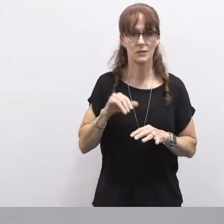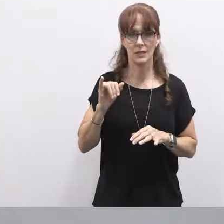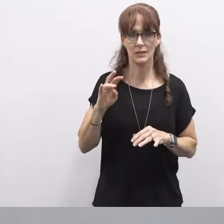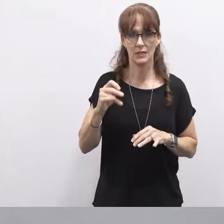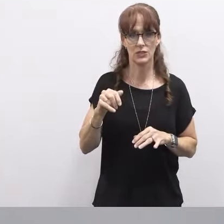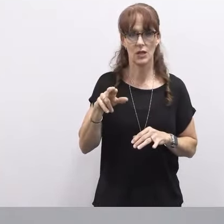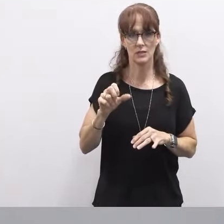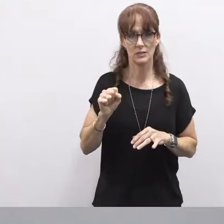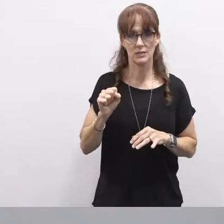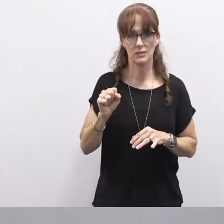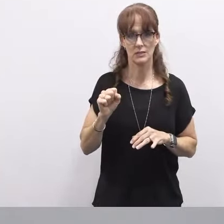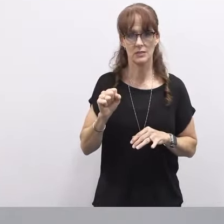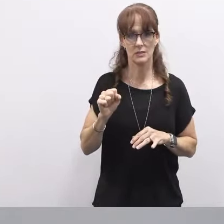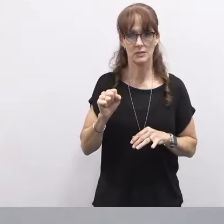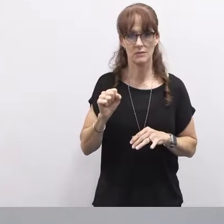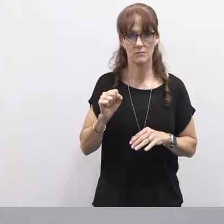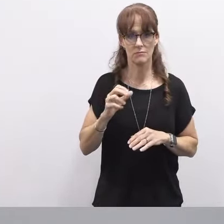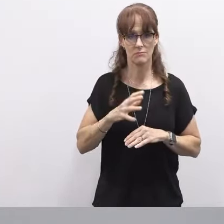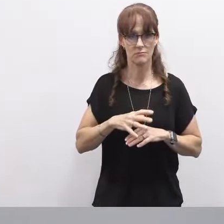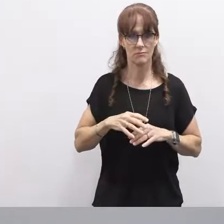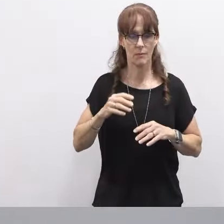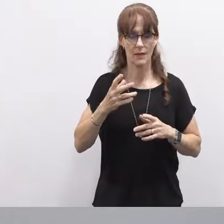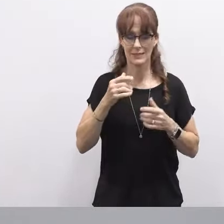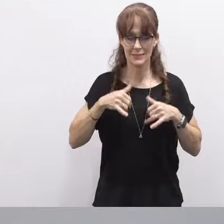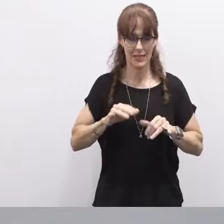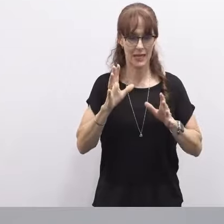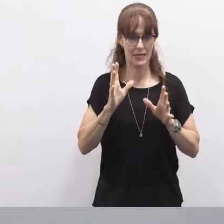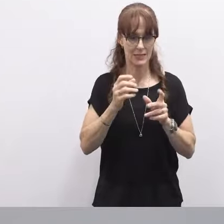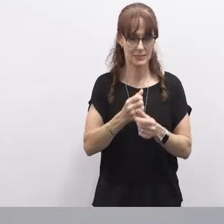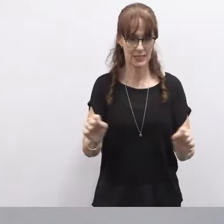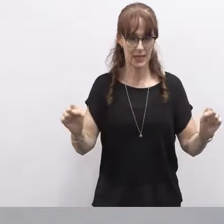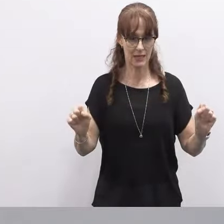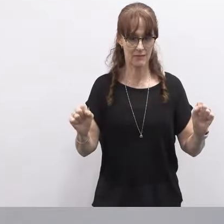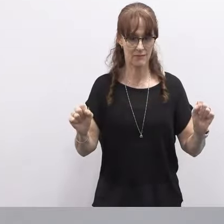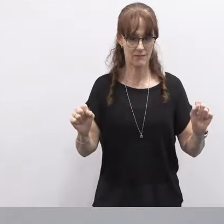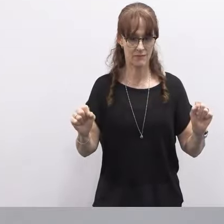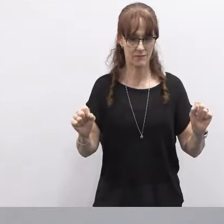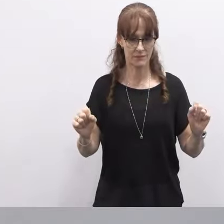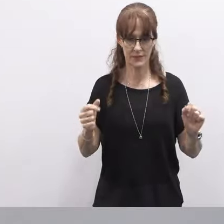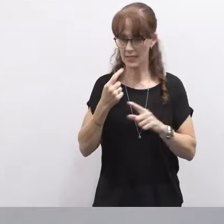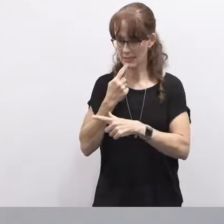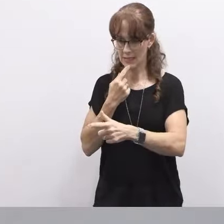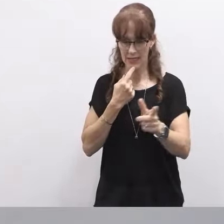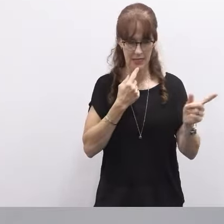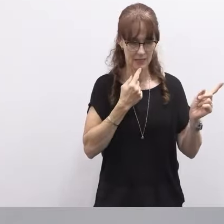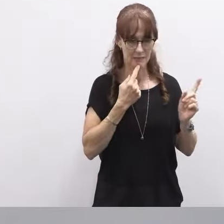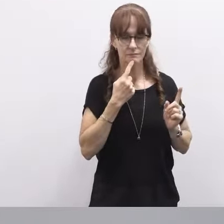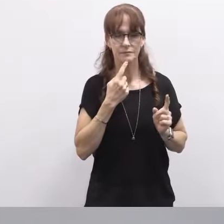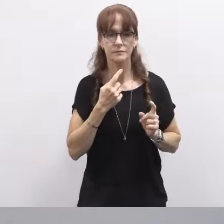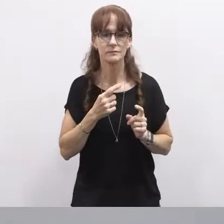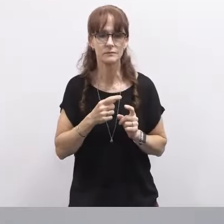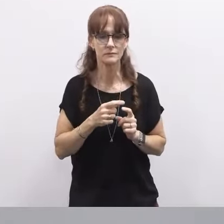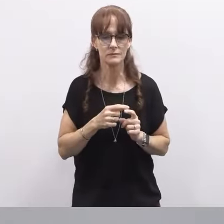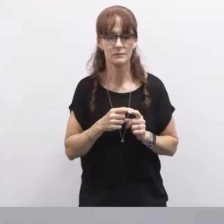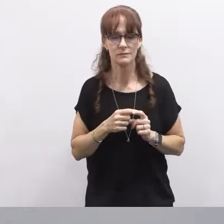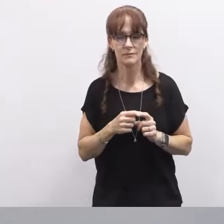So just wanna make sure that everyone stays safe as Mr. Miller and my colleagues here have shared, but that in whatever way,